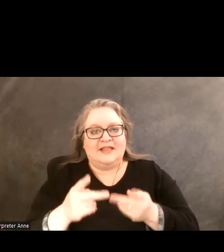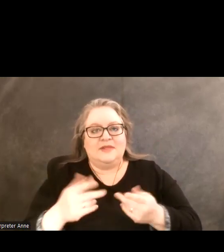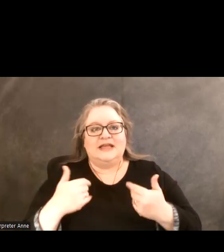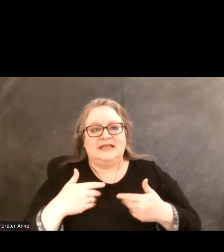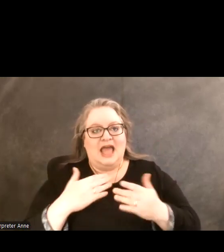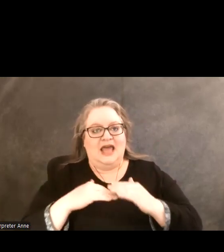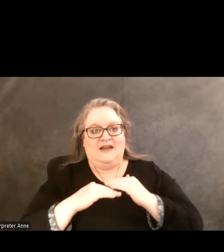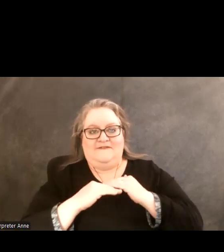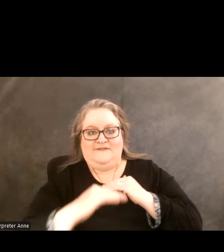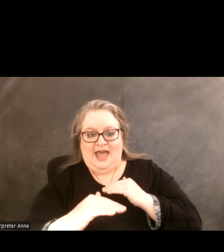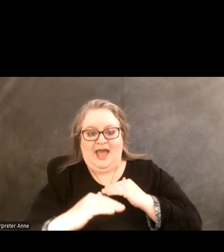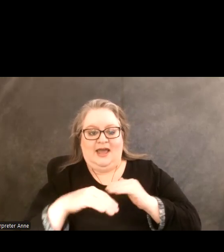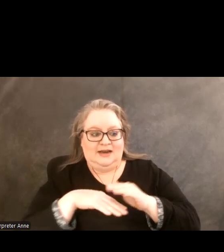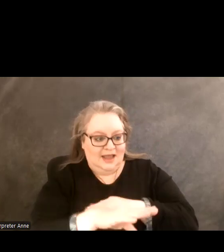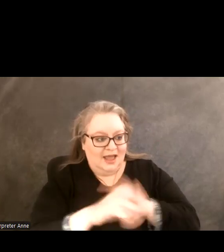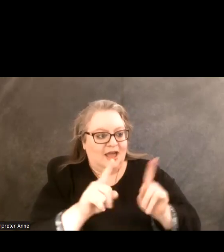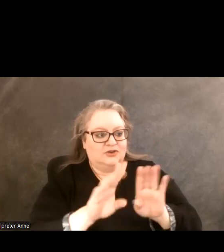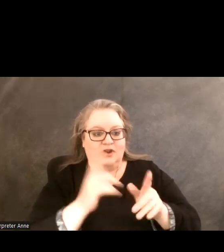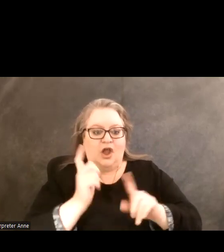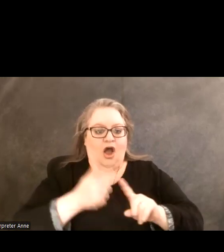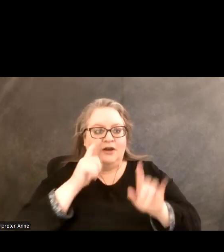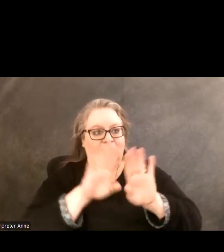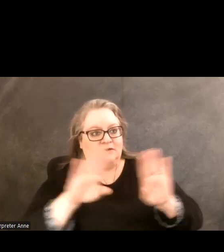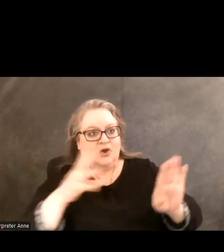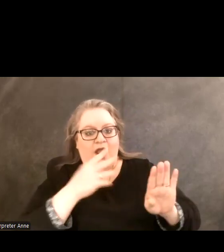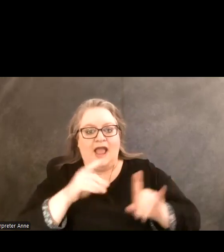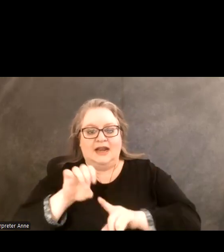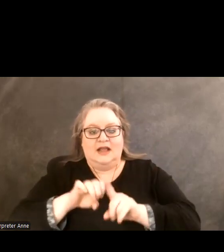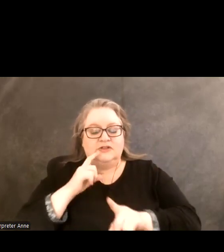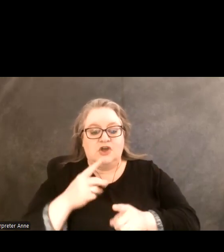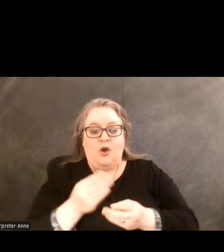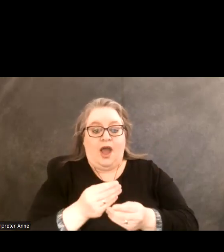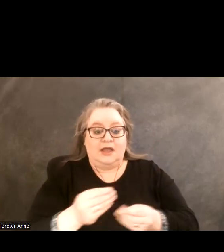automated door, and an elevator, so I solved my access problem,